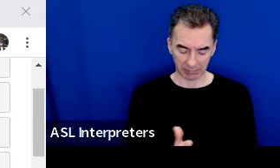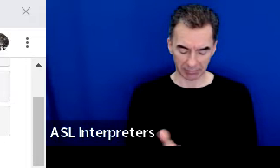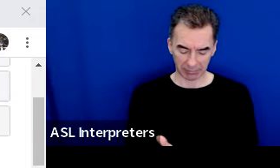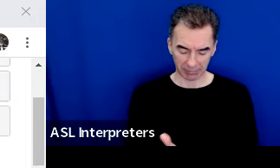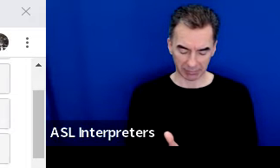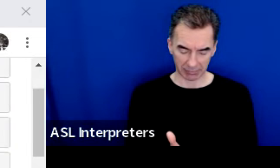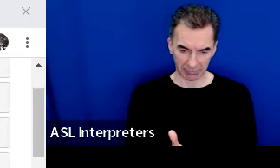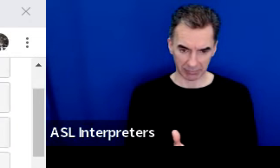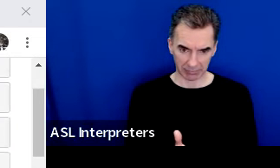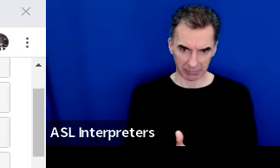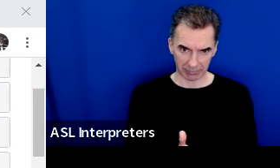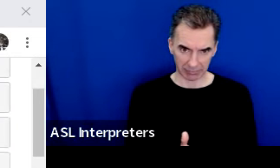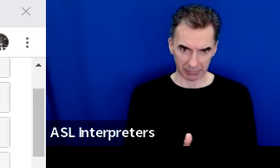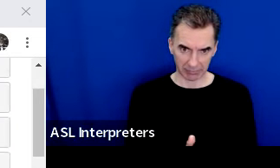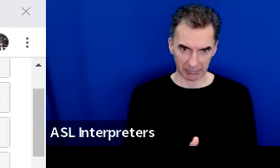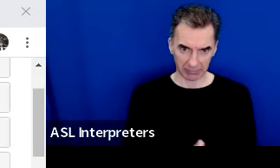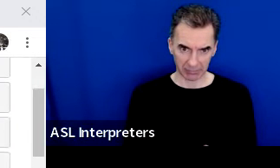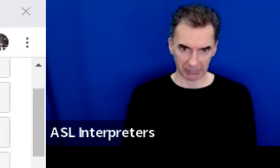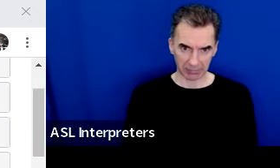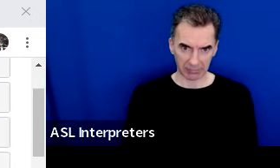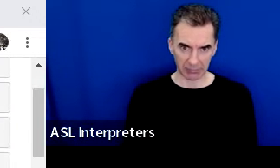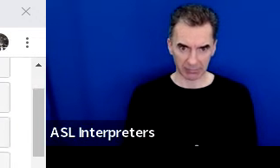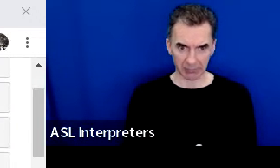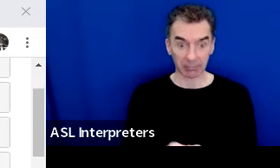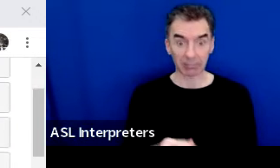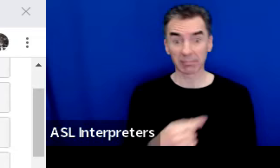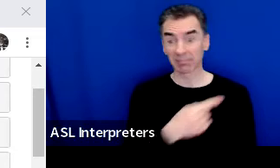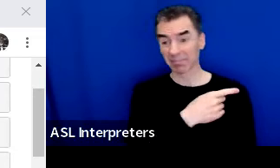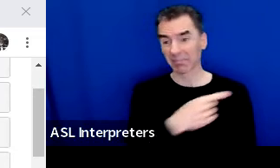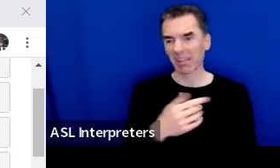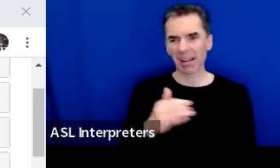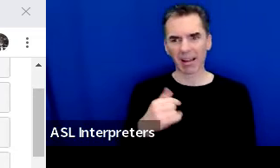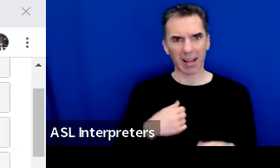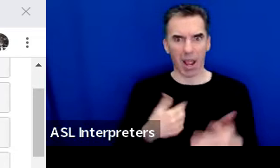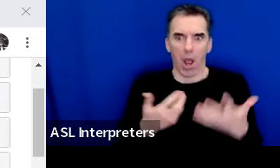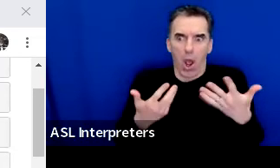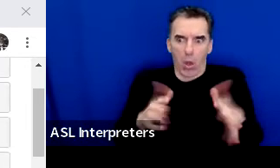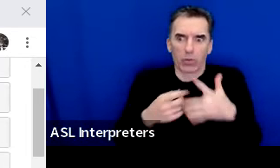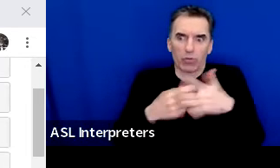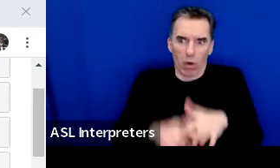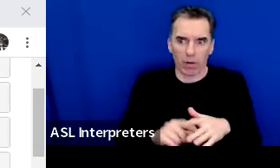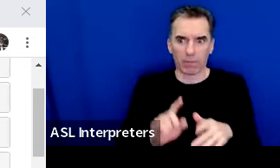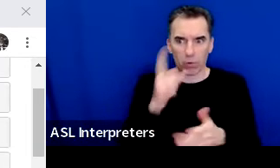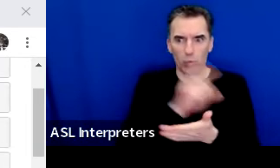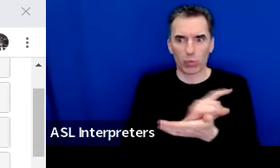And by the way, we've started already. This is this week one of our class. I know your semester, so you probably got a while before you start. Does that?